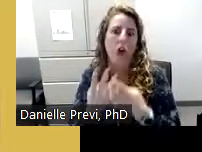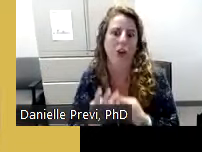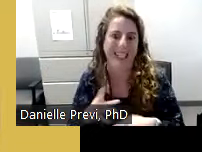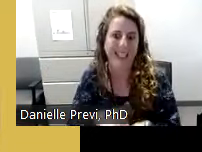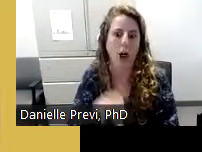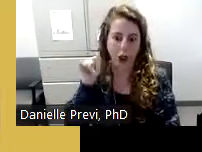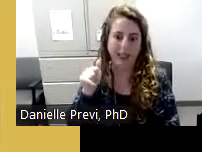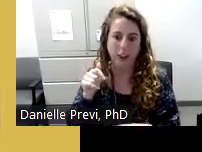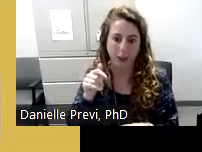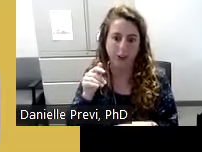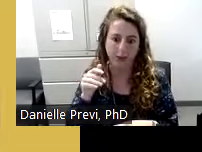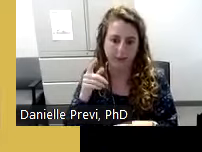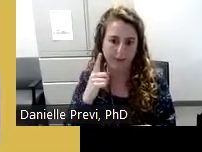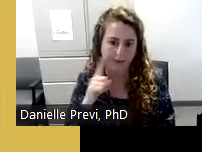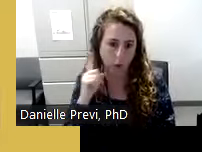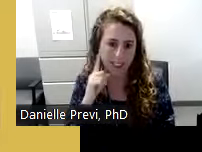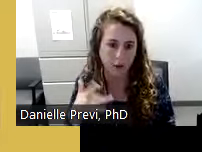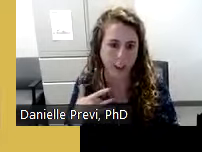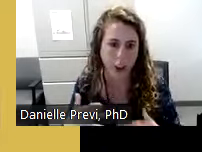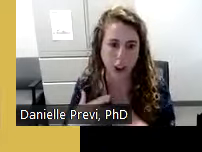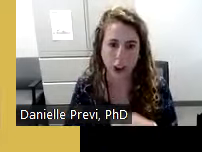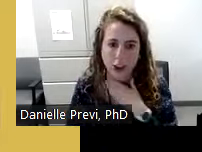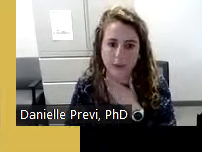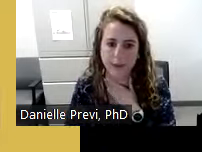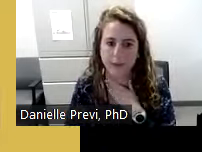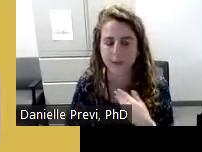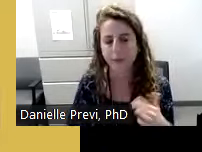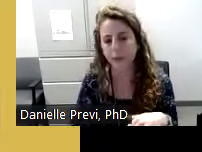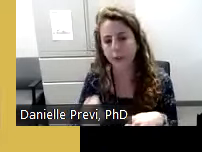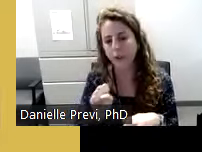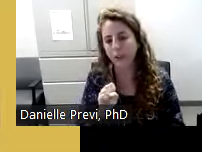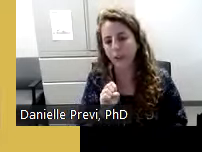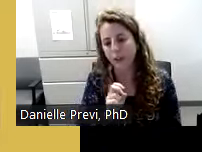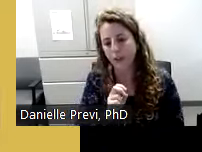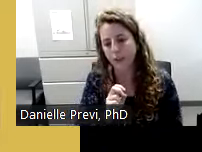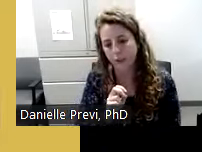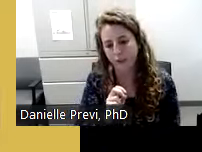are being born, it just means that the screenings are happening earlier to identify those concerns.